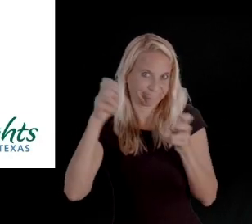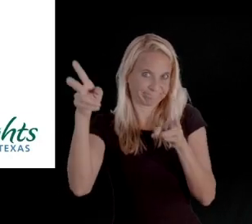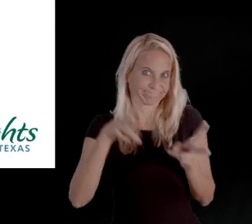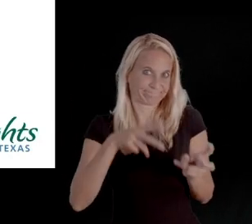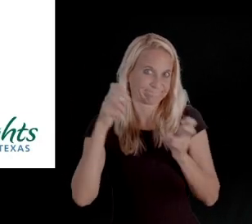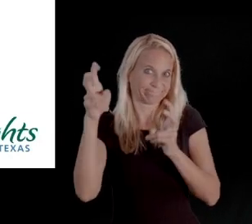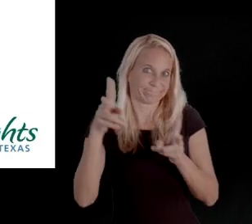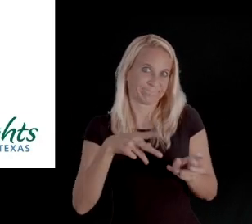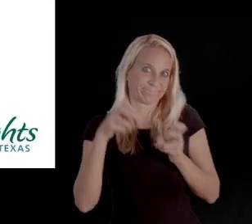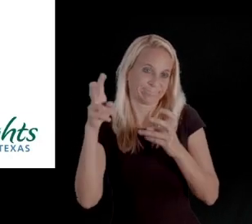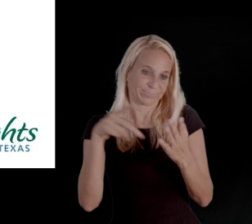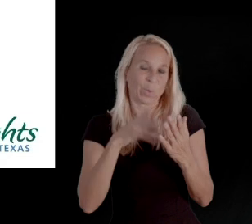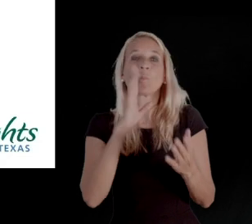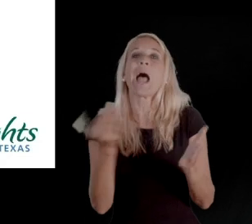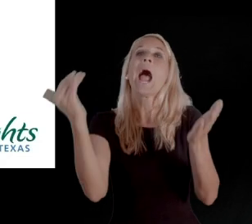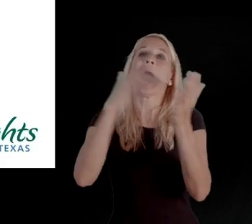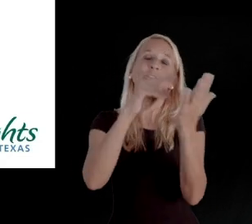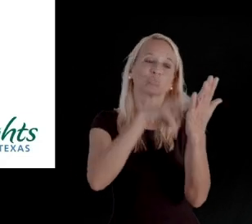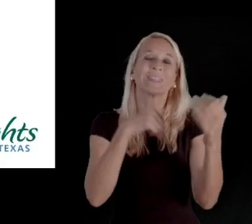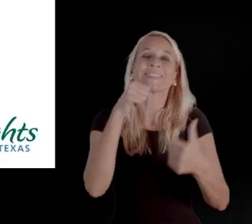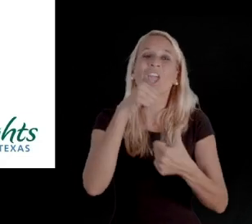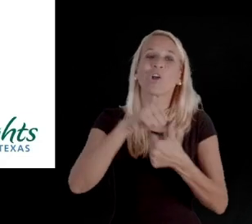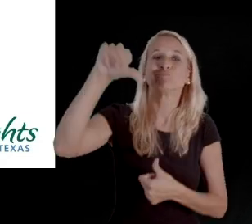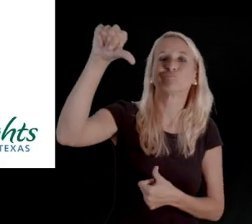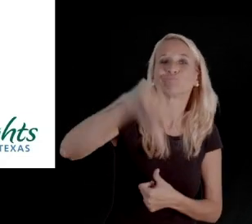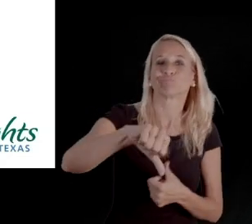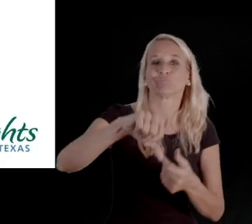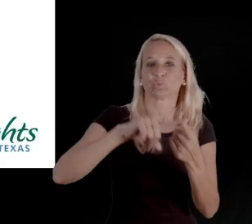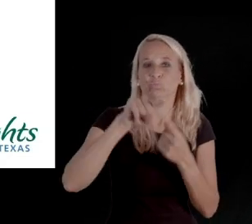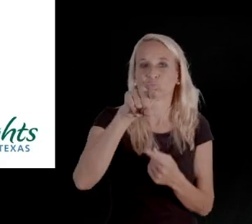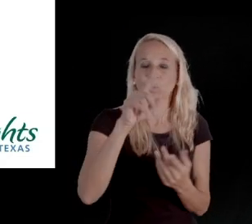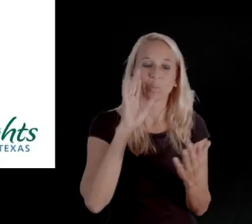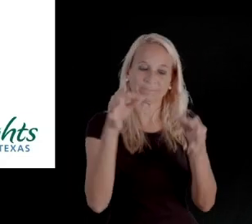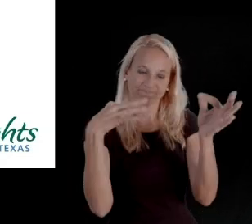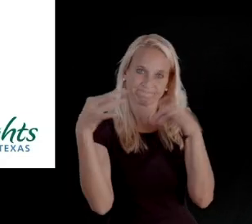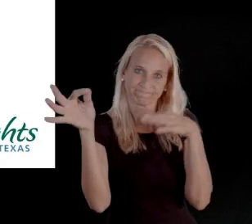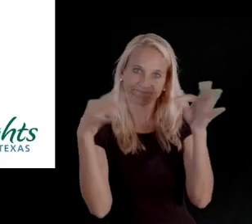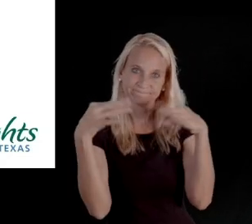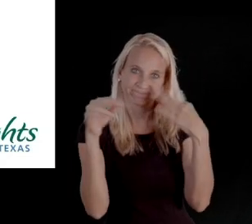if they're reading the denial notice again to you, that doesn't explain anything.